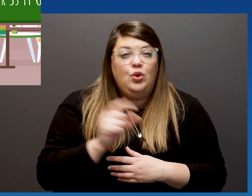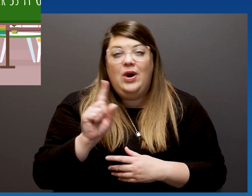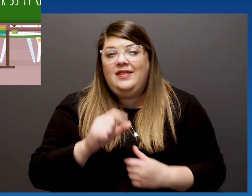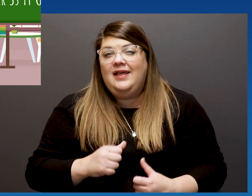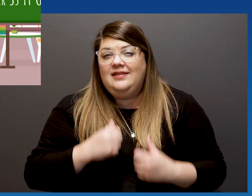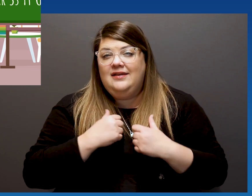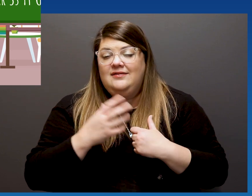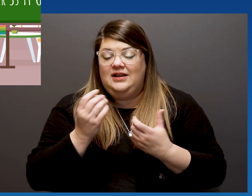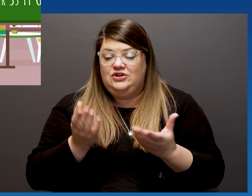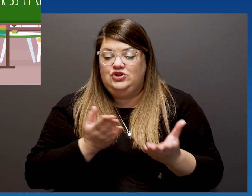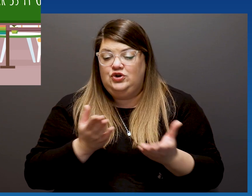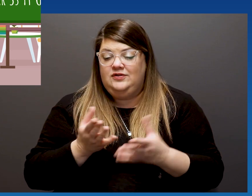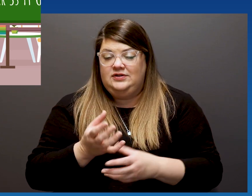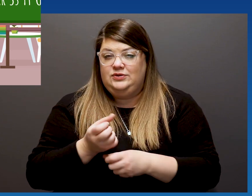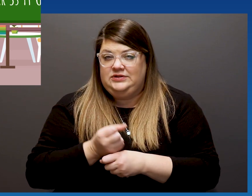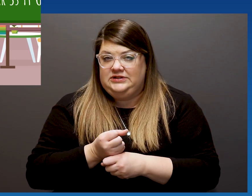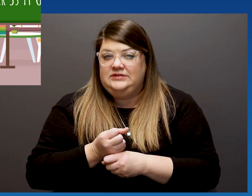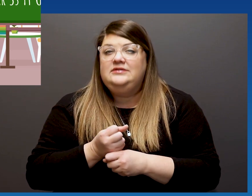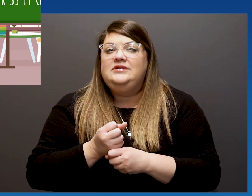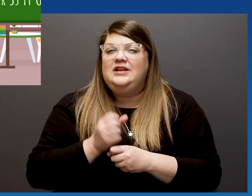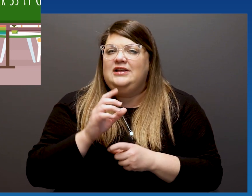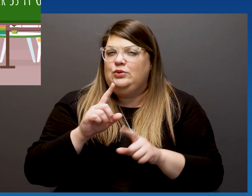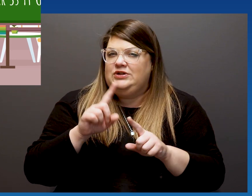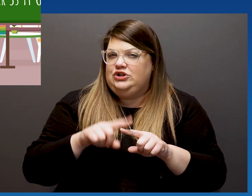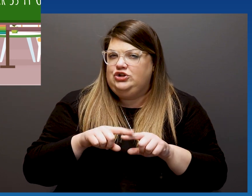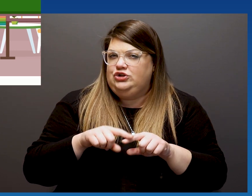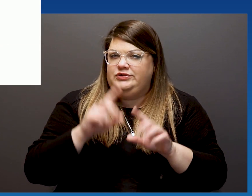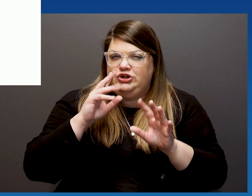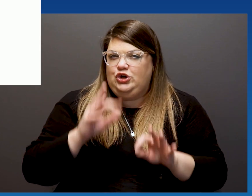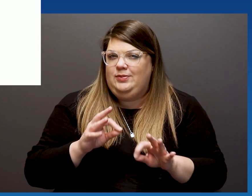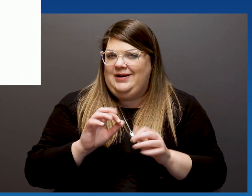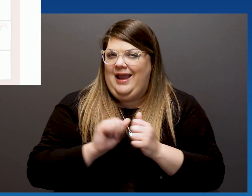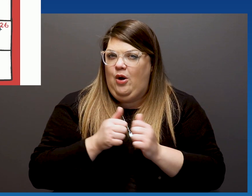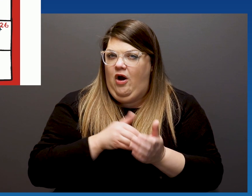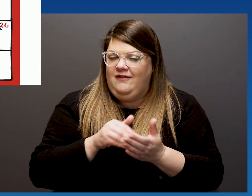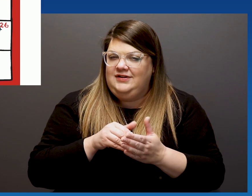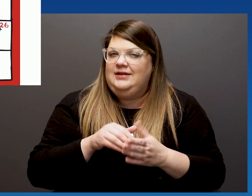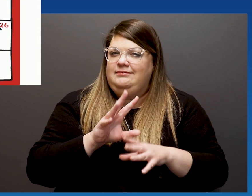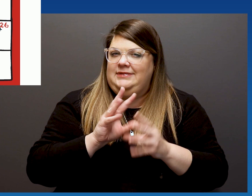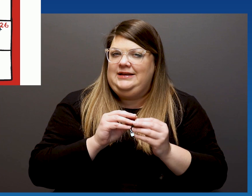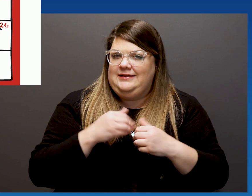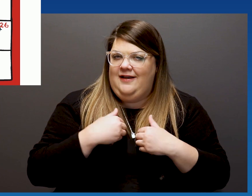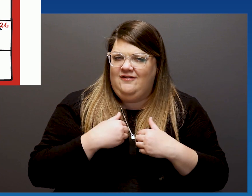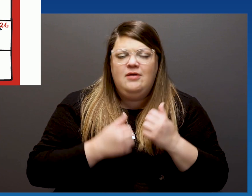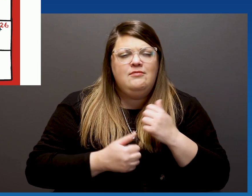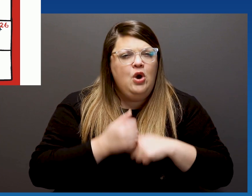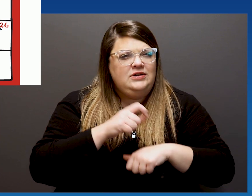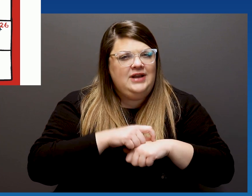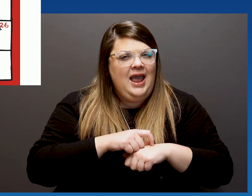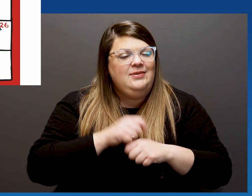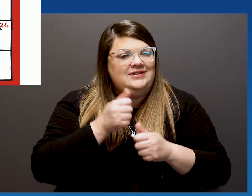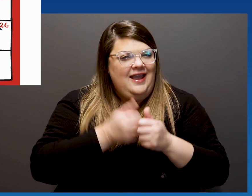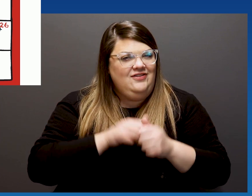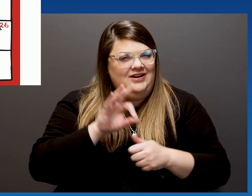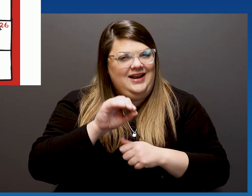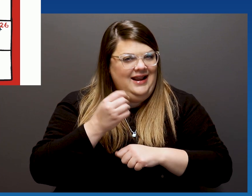will determine how often meetings are held. The majority of times, planning meetings are held every 90 days.